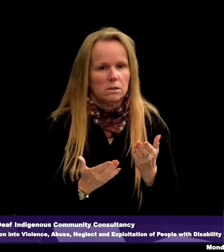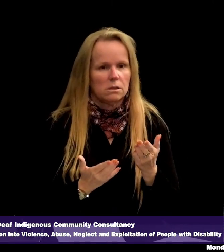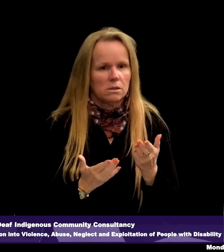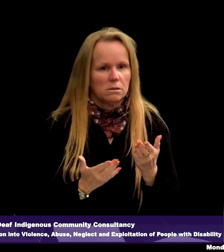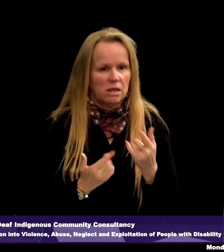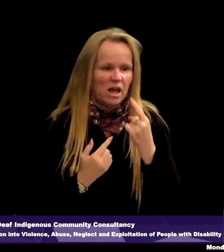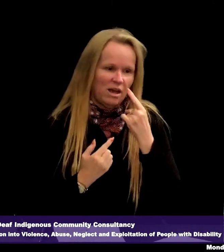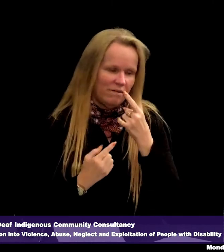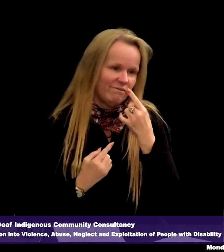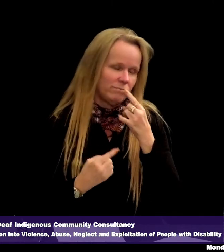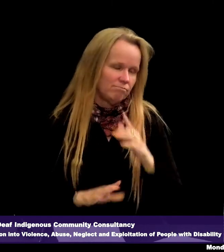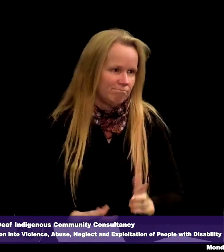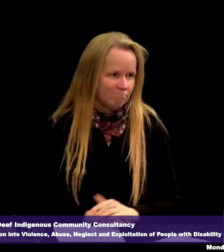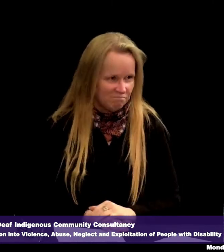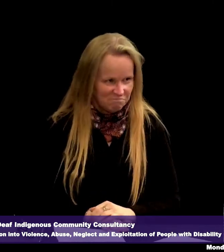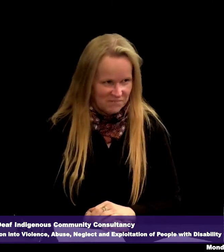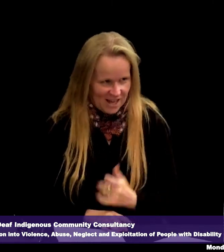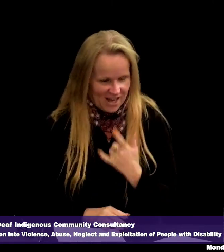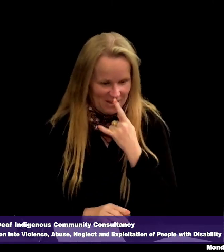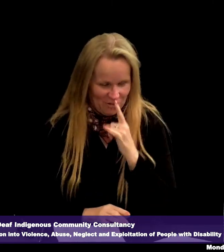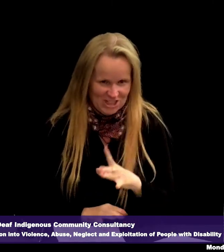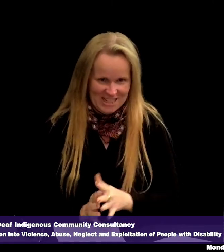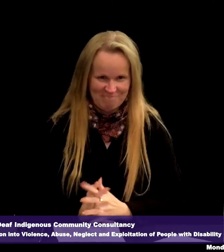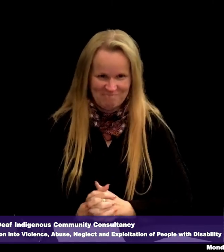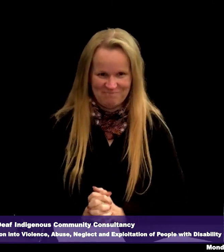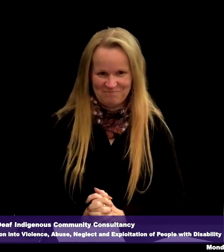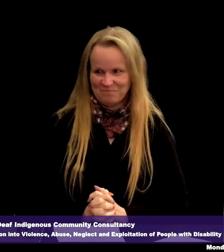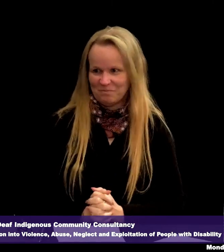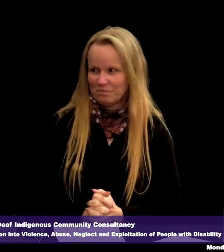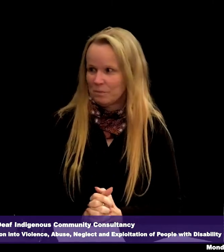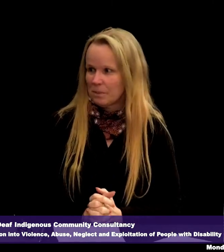people. COMMISSIONER MASON: Mr Griffin, can I ask a question.